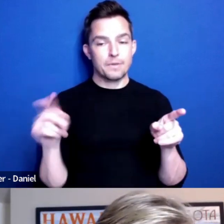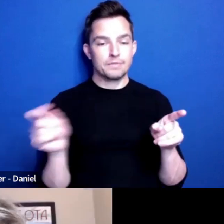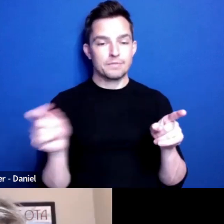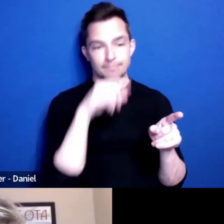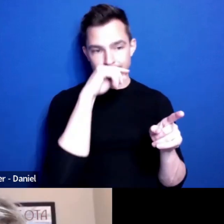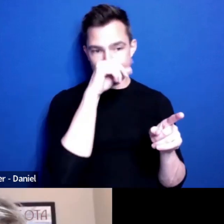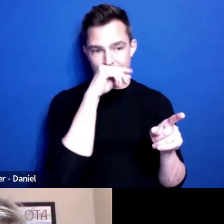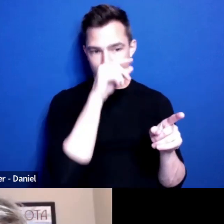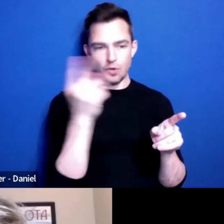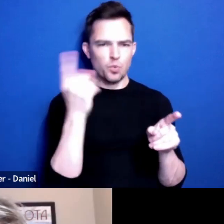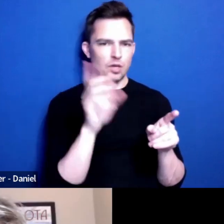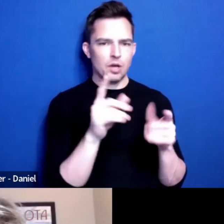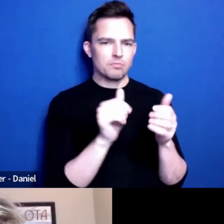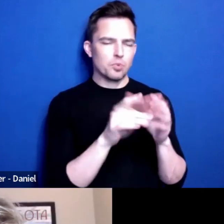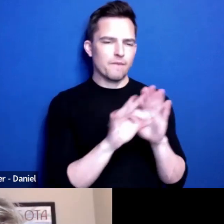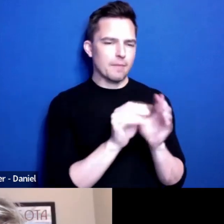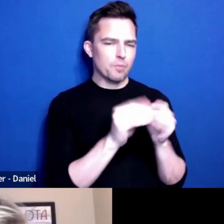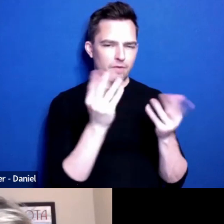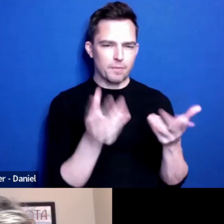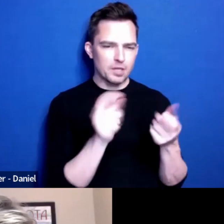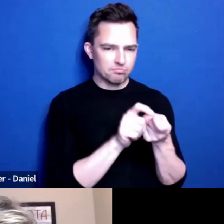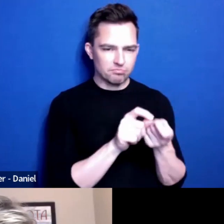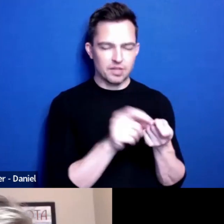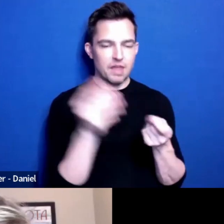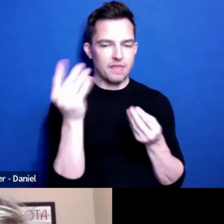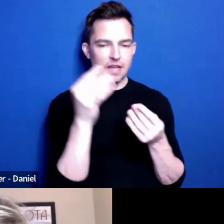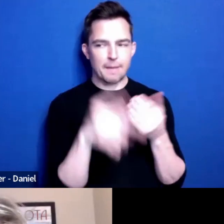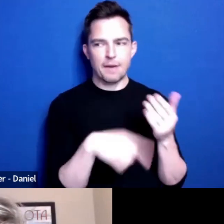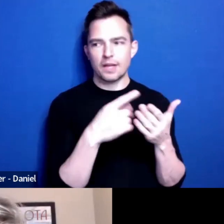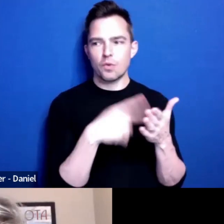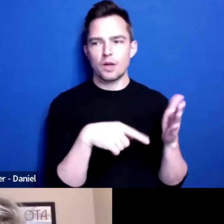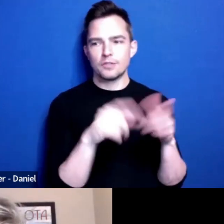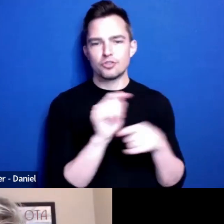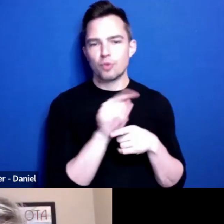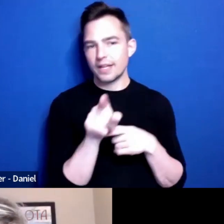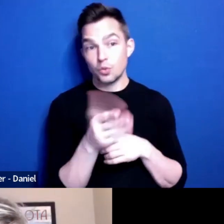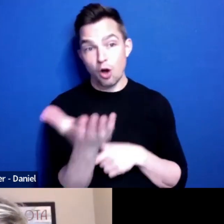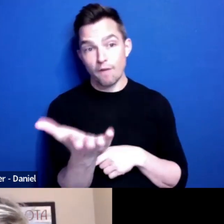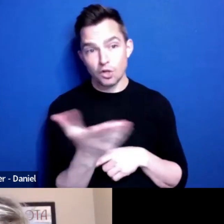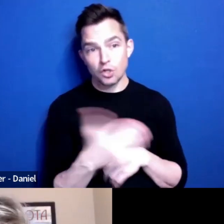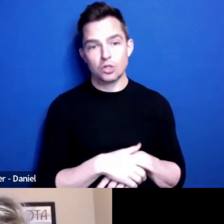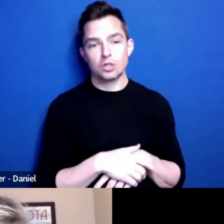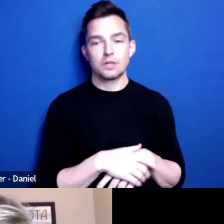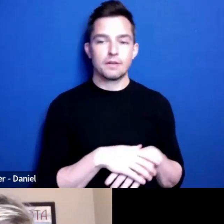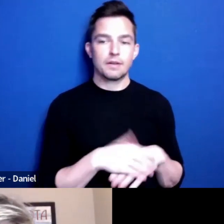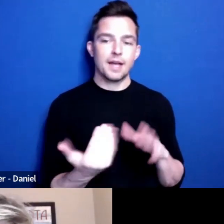out more information about it, specifically thinking about what training you offered. And again, I would say for anybody who has